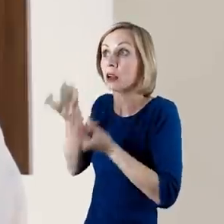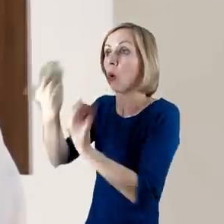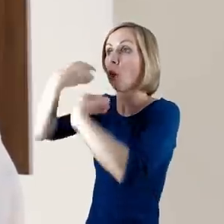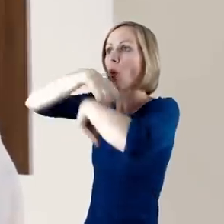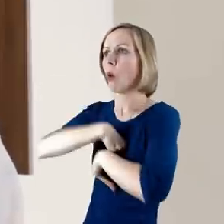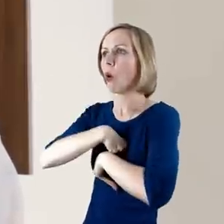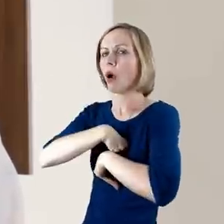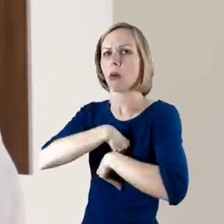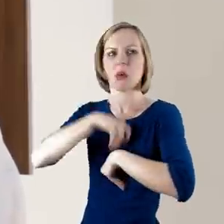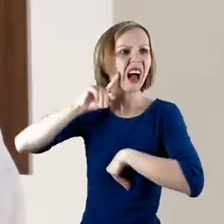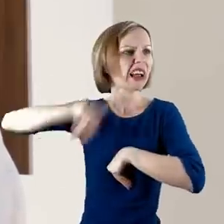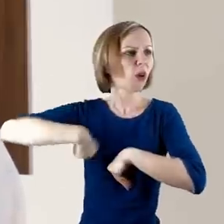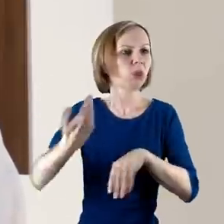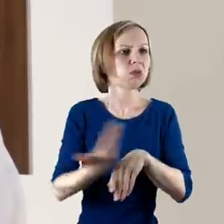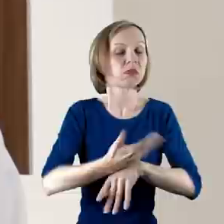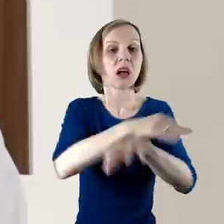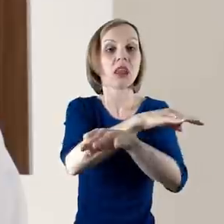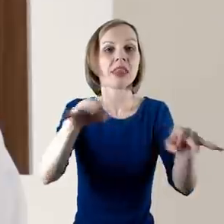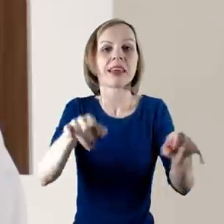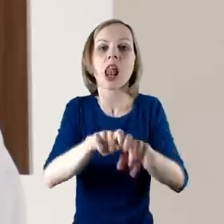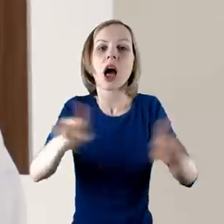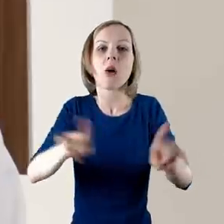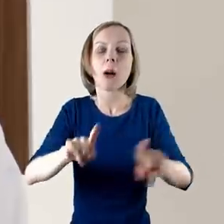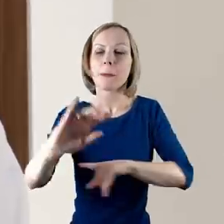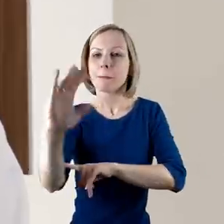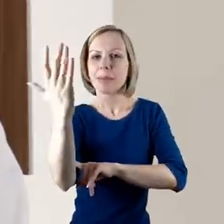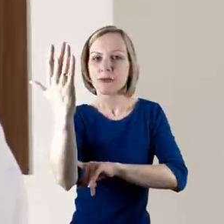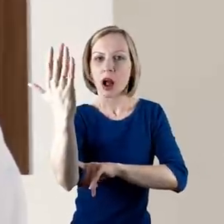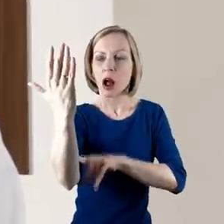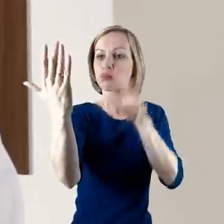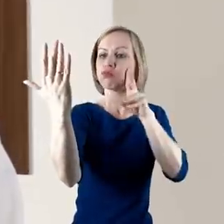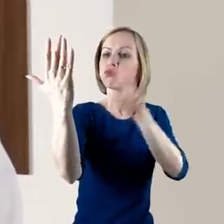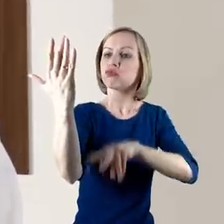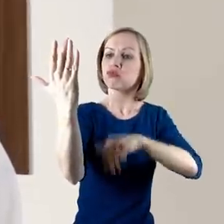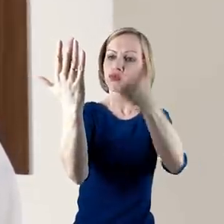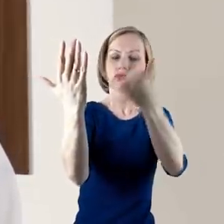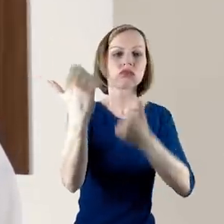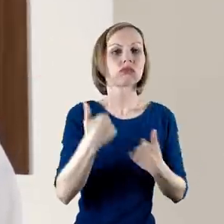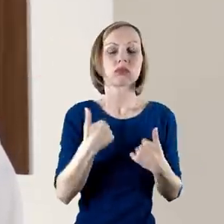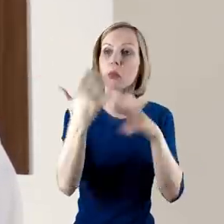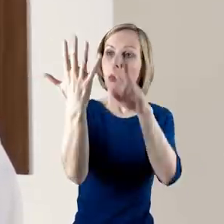they are like those who look at themselves in a mirror, for they look at themselves and on going away,